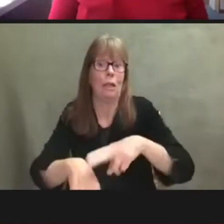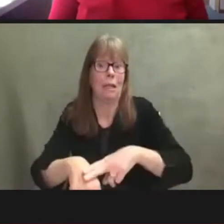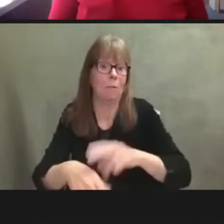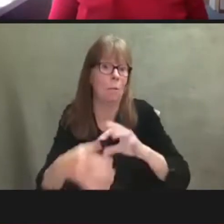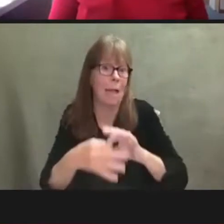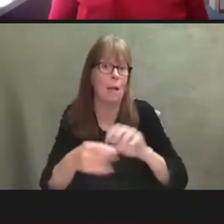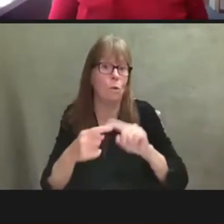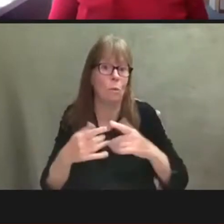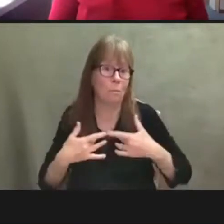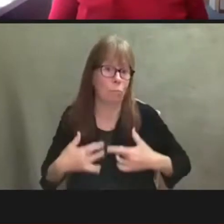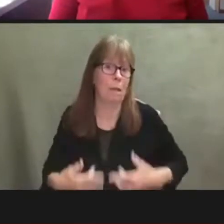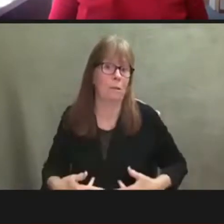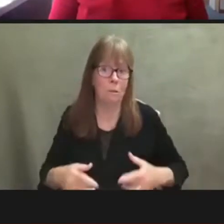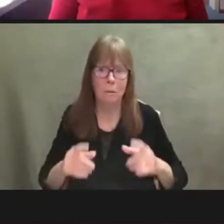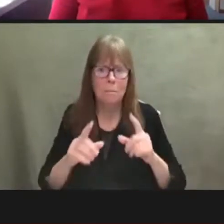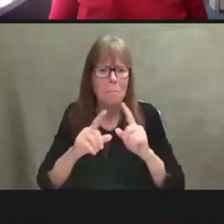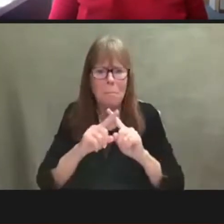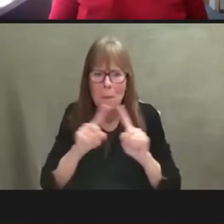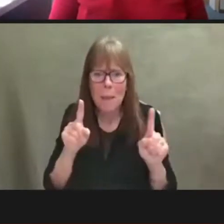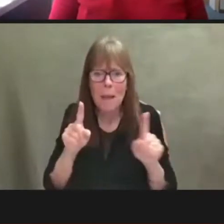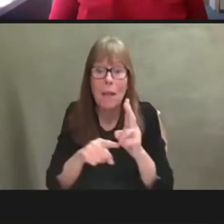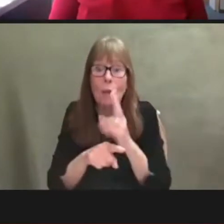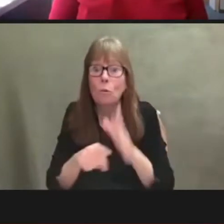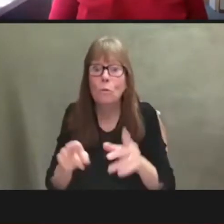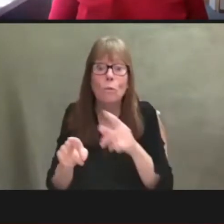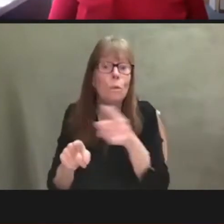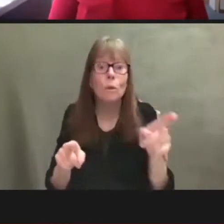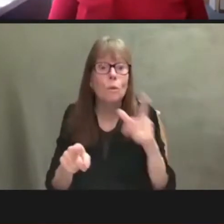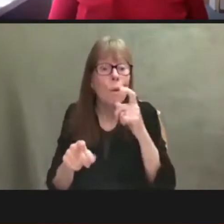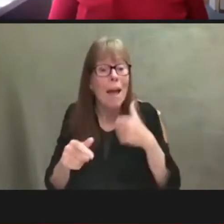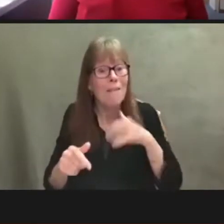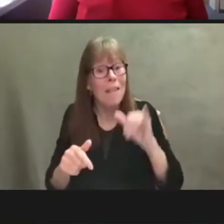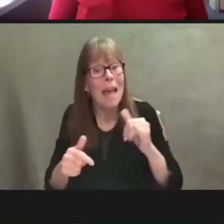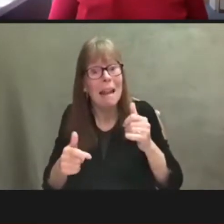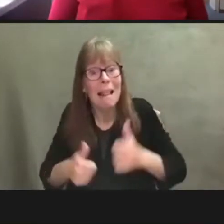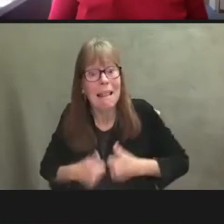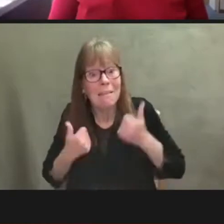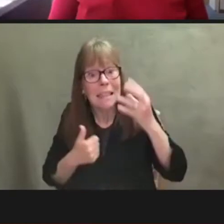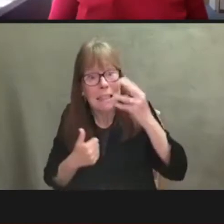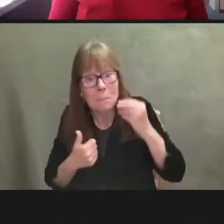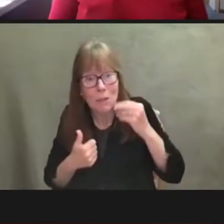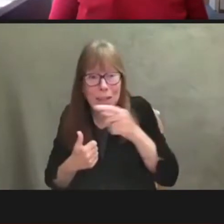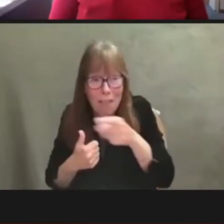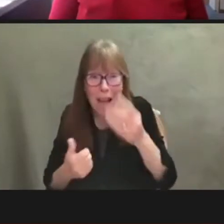But people—the consumers, the people with lived experience are telling us that probably